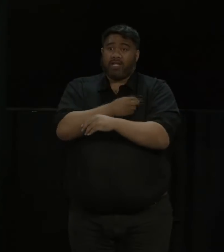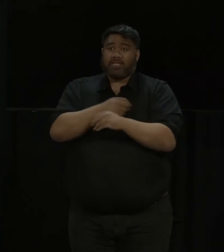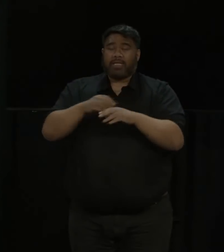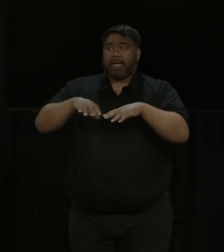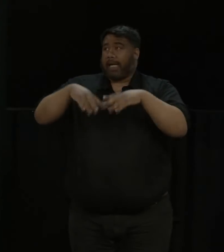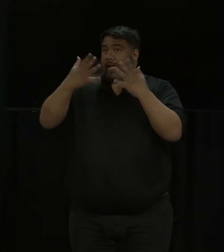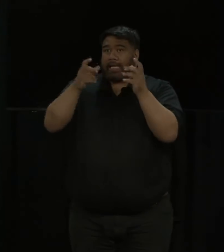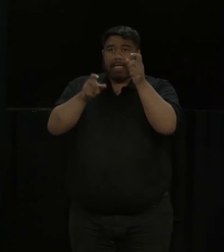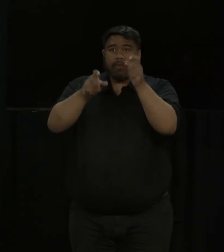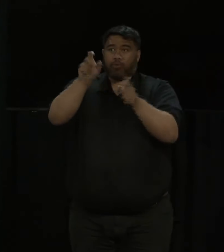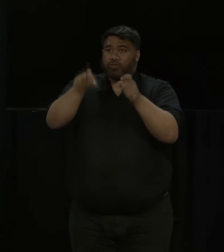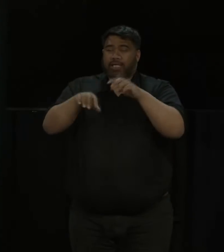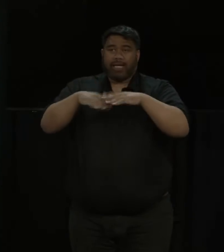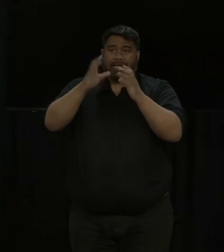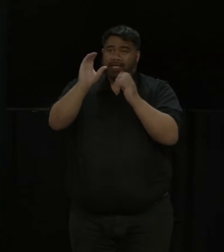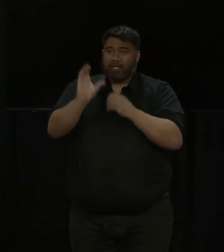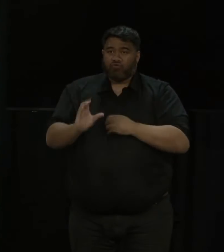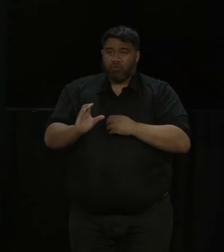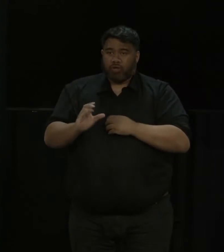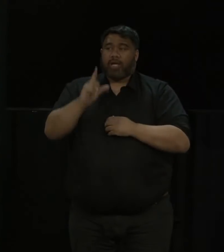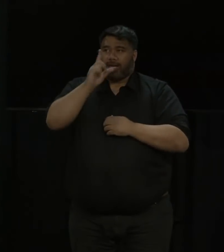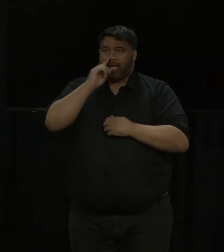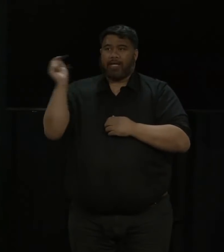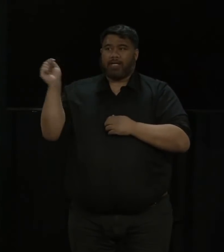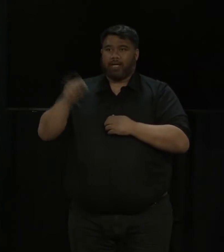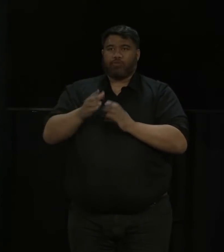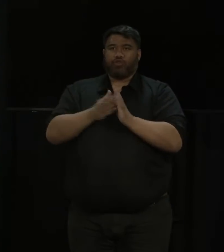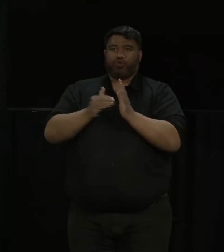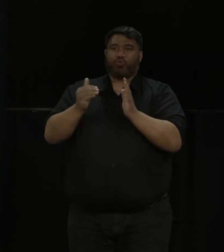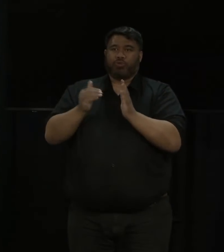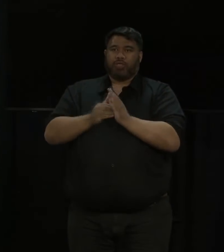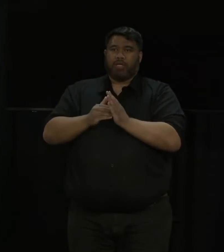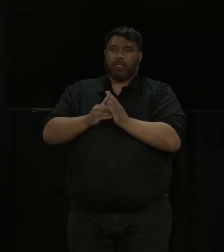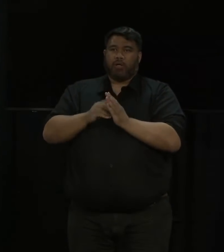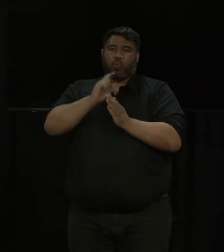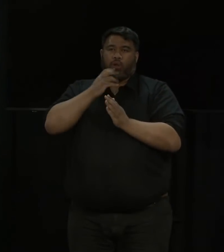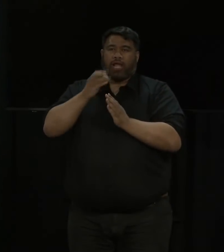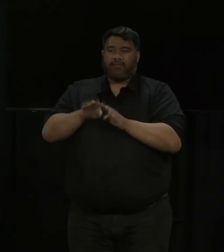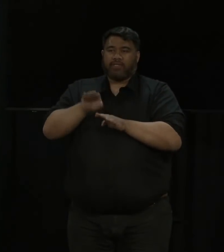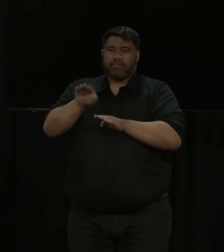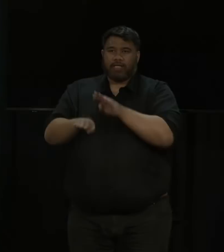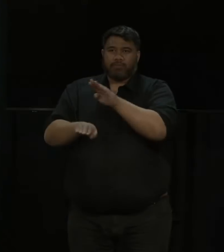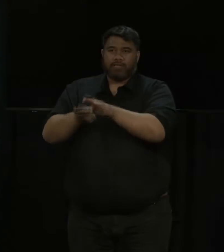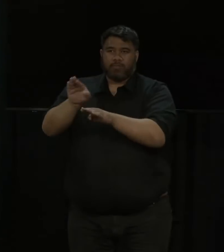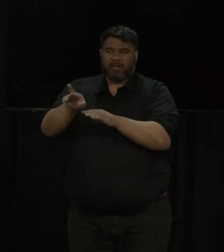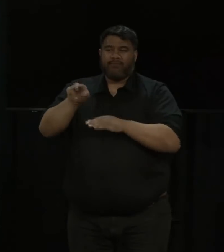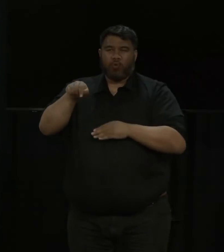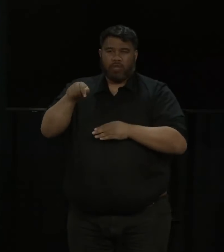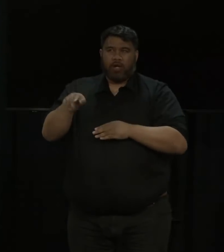New Zealanders can travel to New Zealand from all other